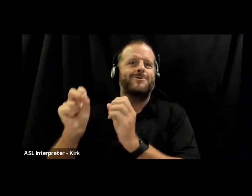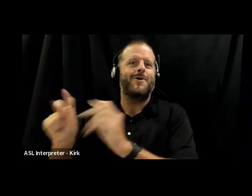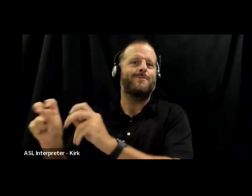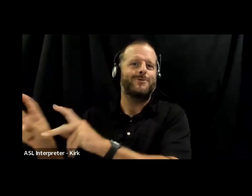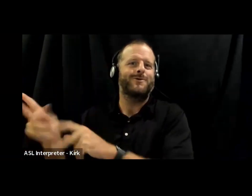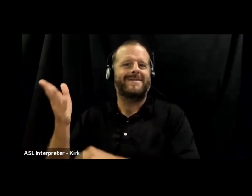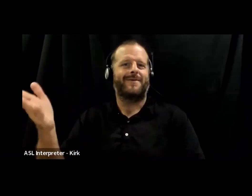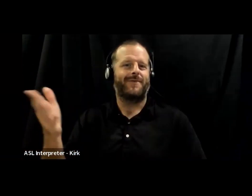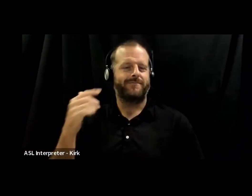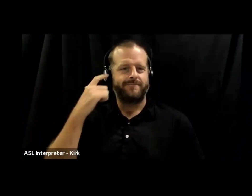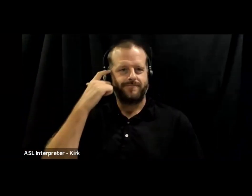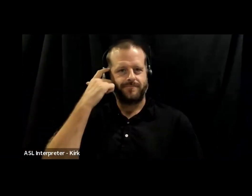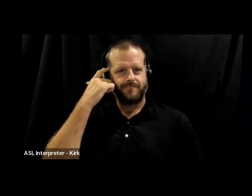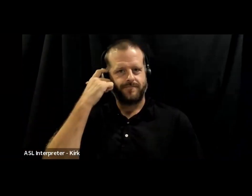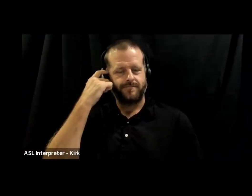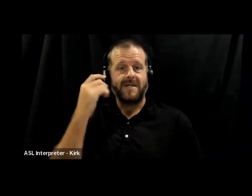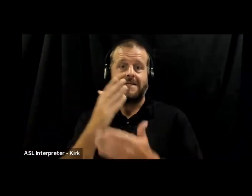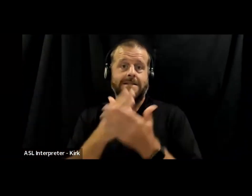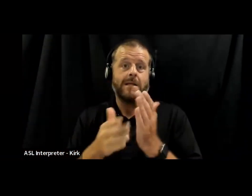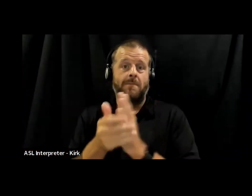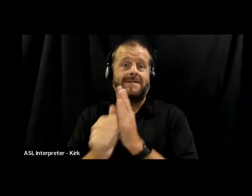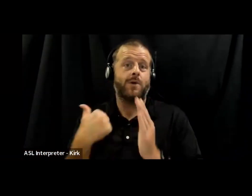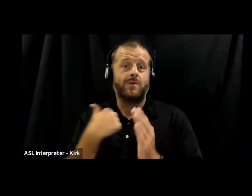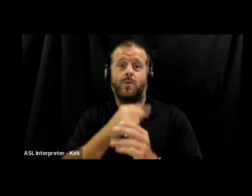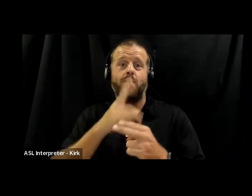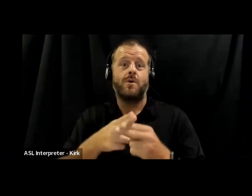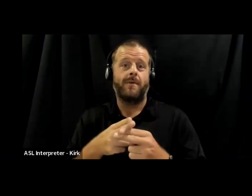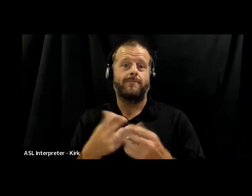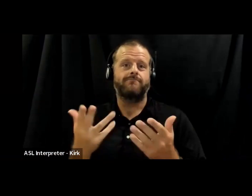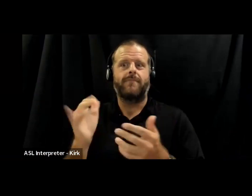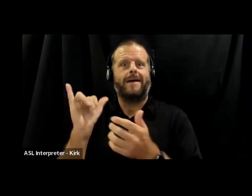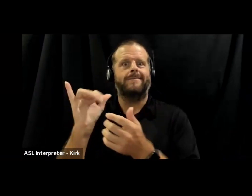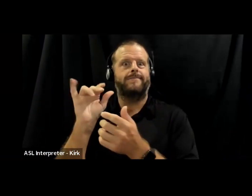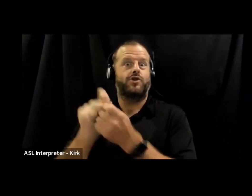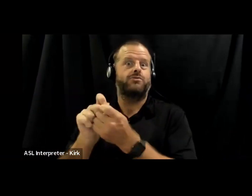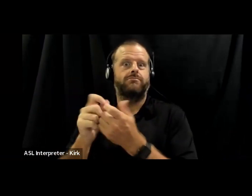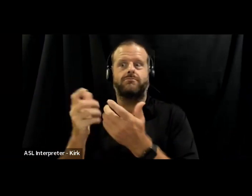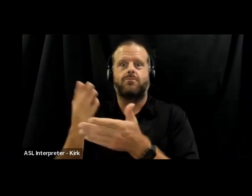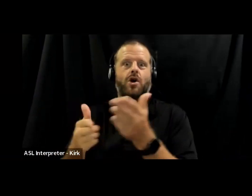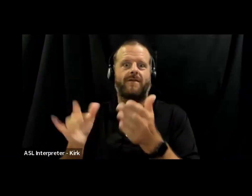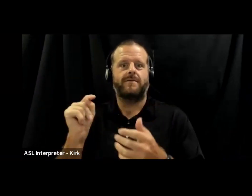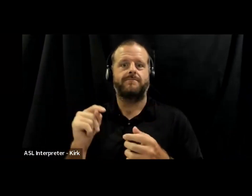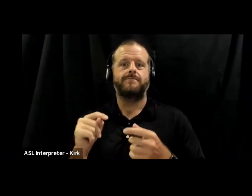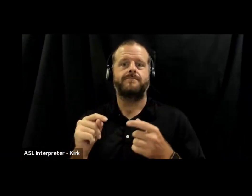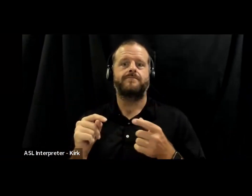And some of the skills we're talking about is certainly a piece of that puzzle. This is Wendy speaking.